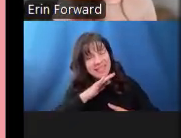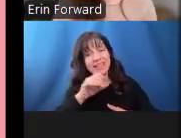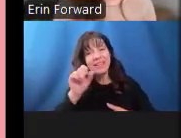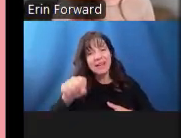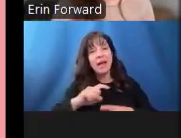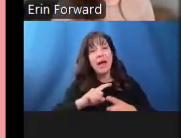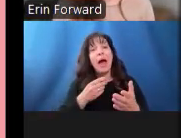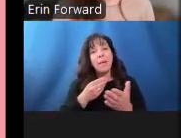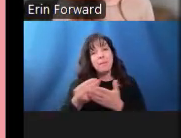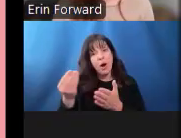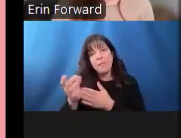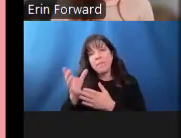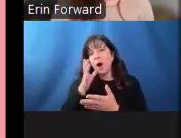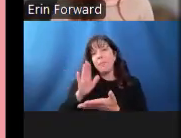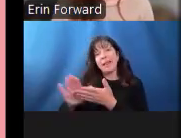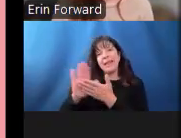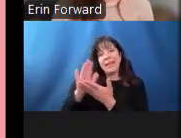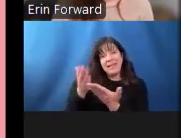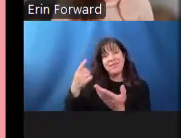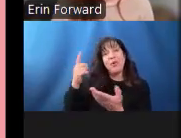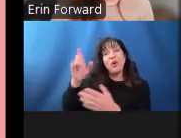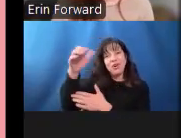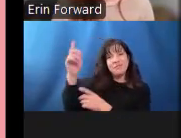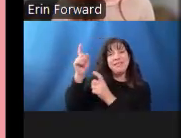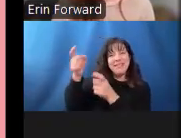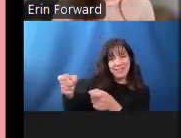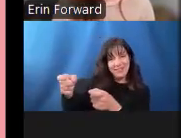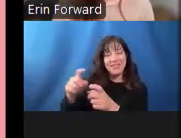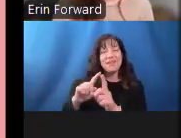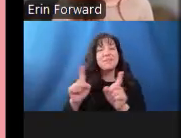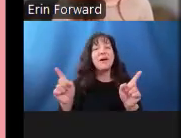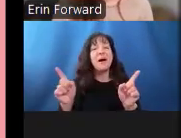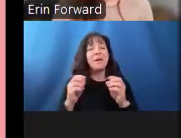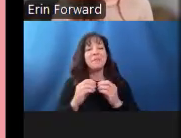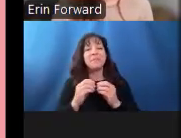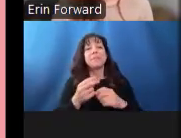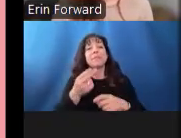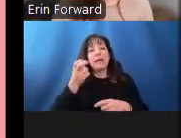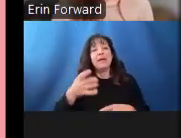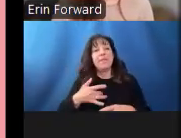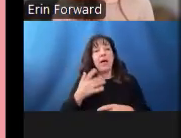cleaning supplies for Christmas, but it he felt comfortable, and